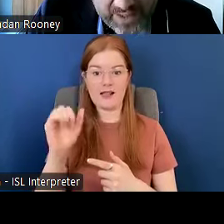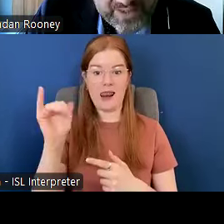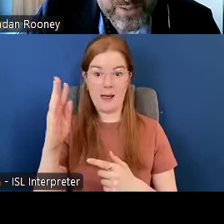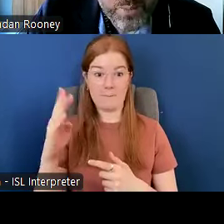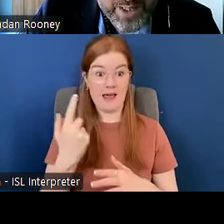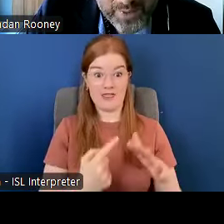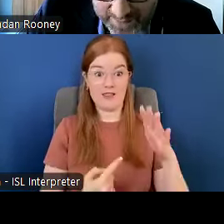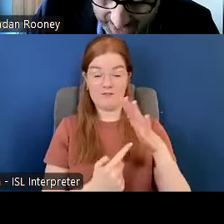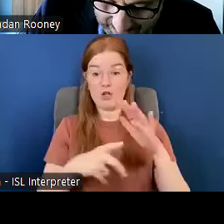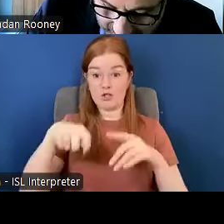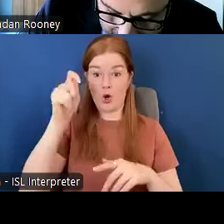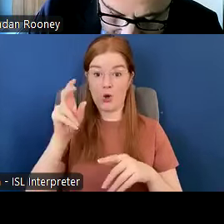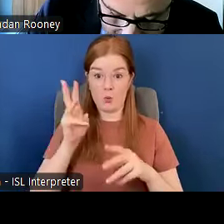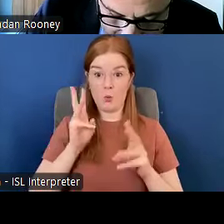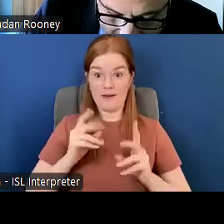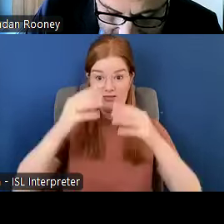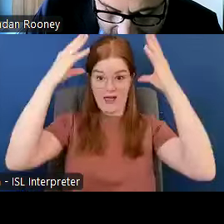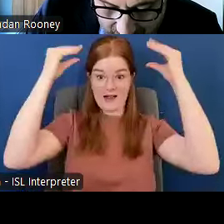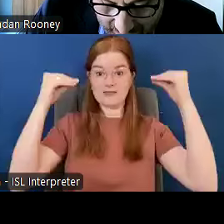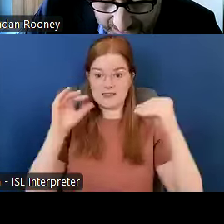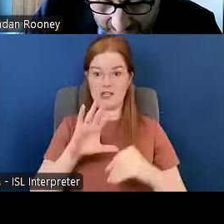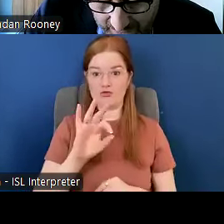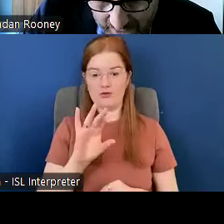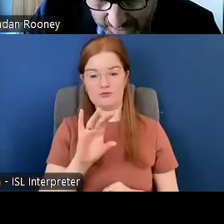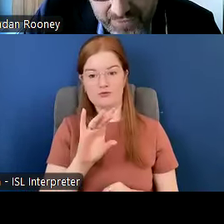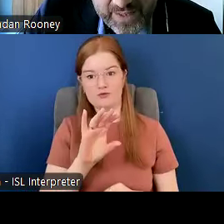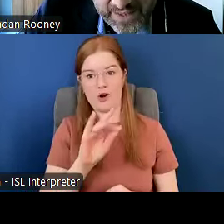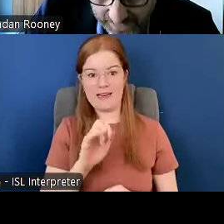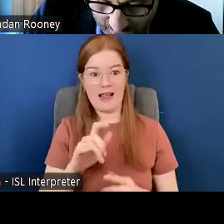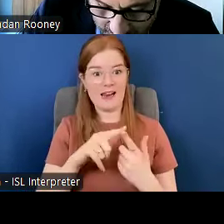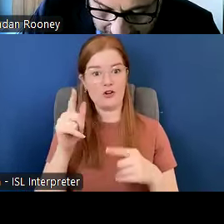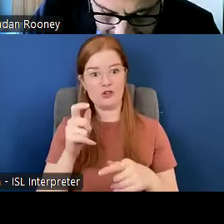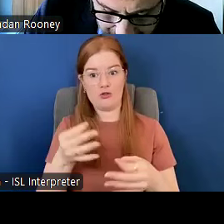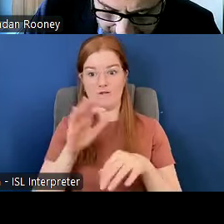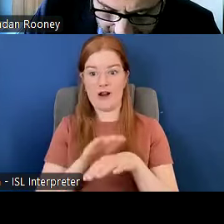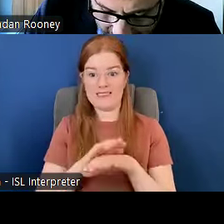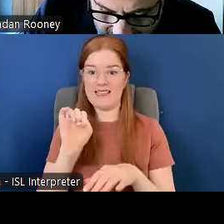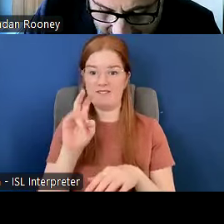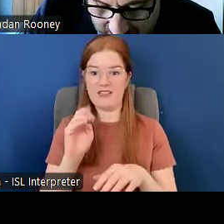Jellet in the wide-brimmed hat. And to her left her great friend, Evie Hone. It seems